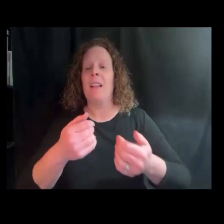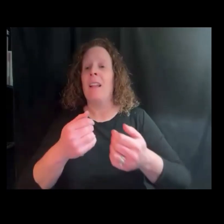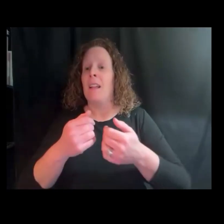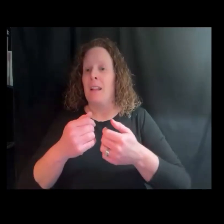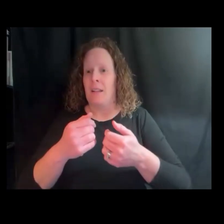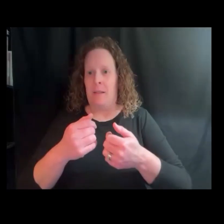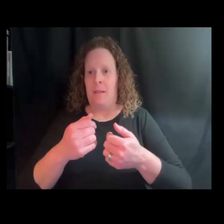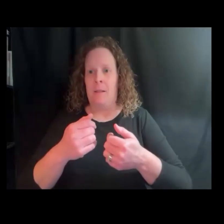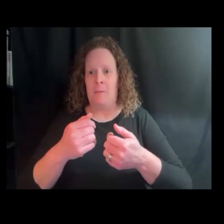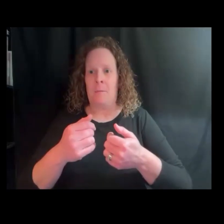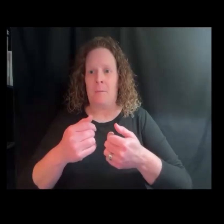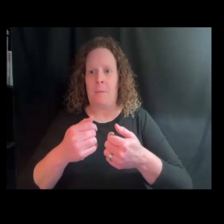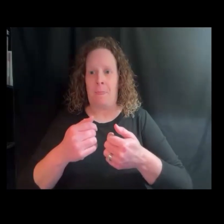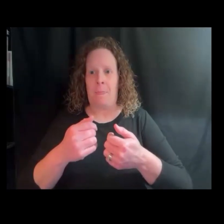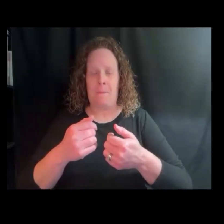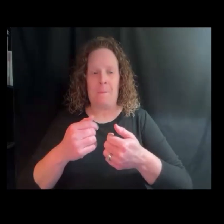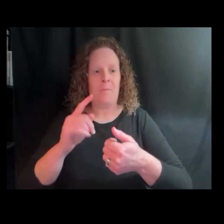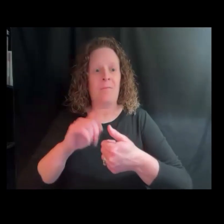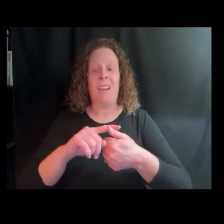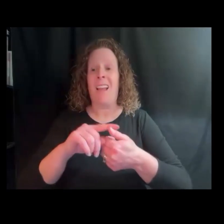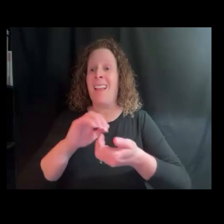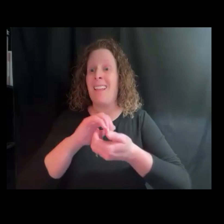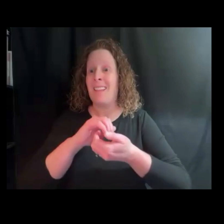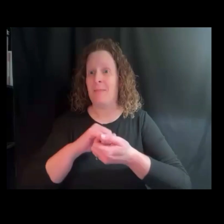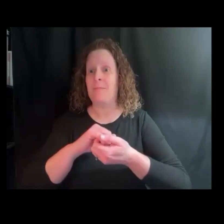the interpreter should be doing and how they're managing